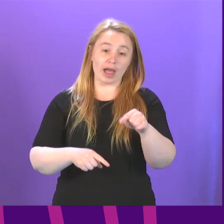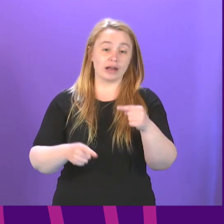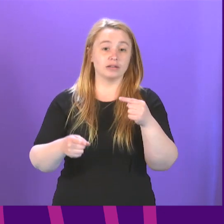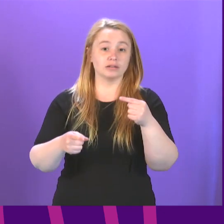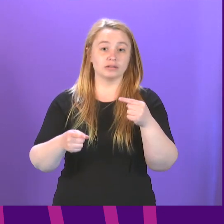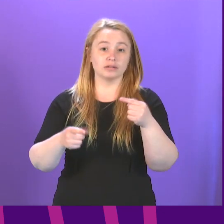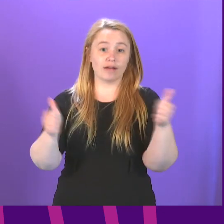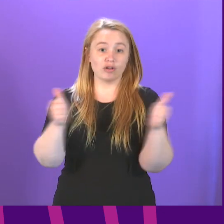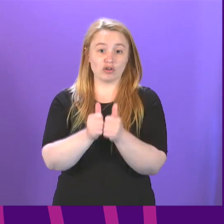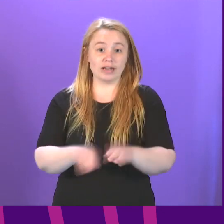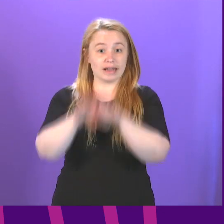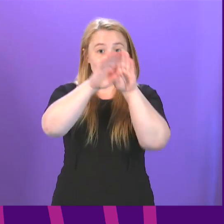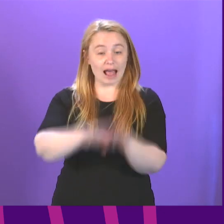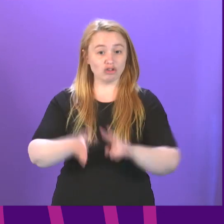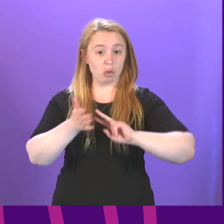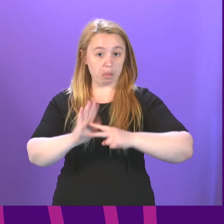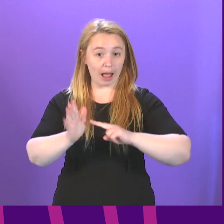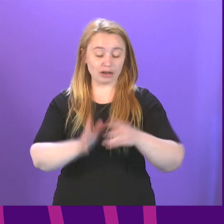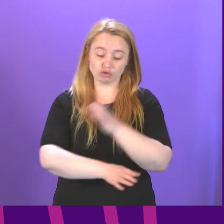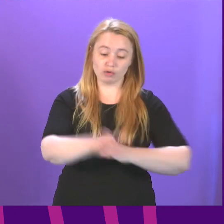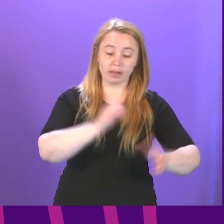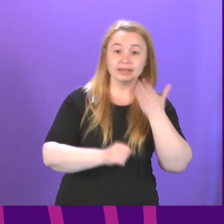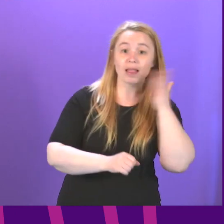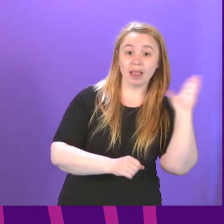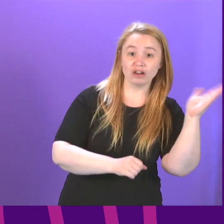agreed that there is no national plan to replace lecturers with other roles,